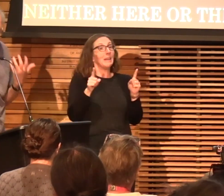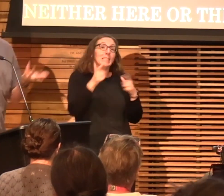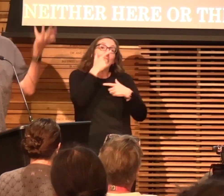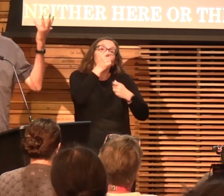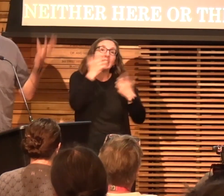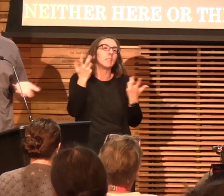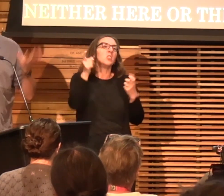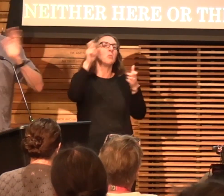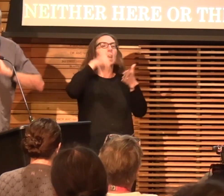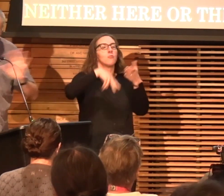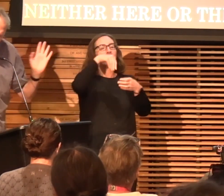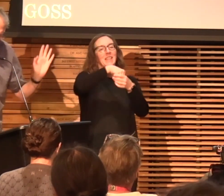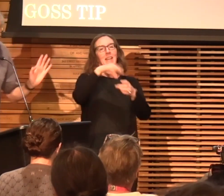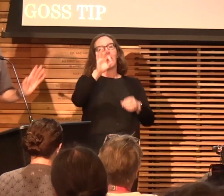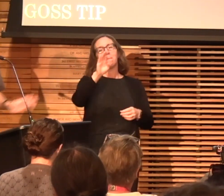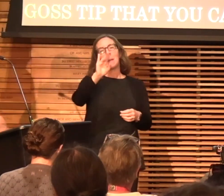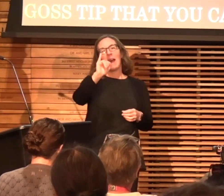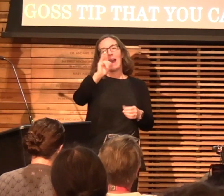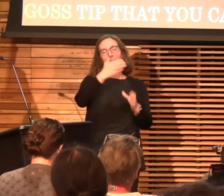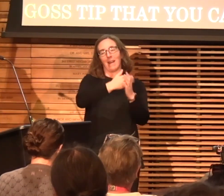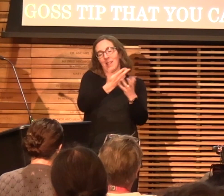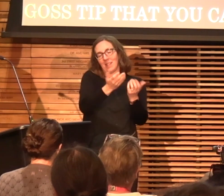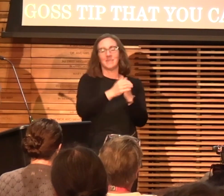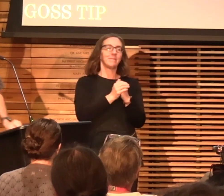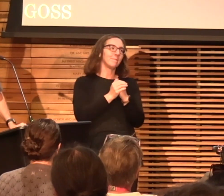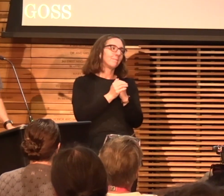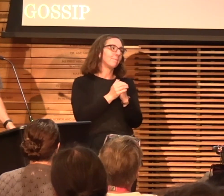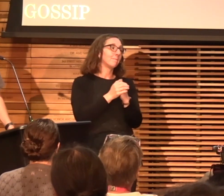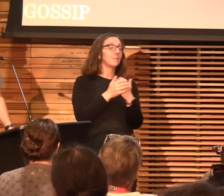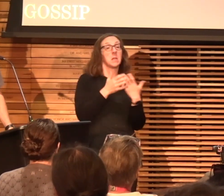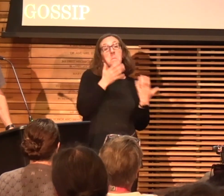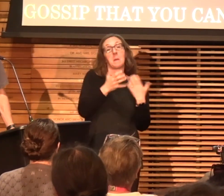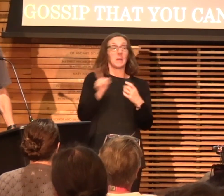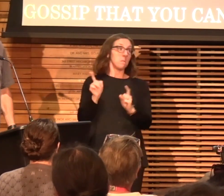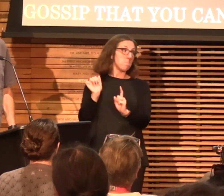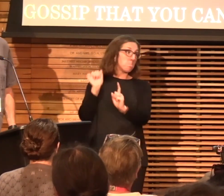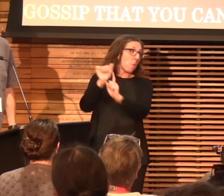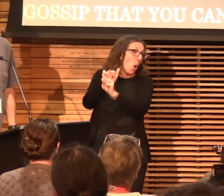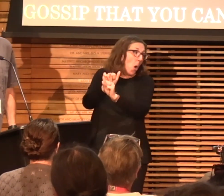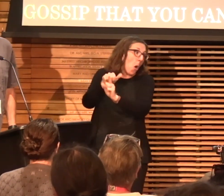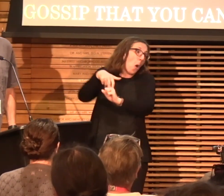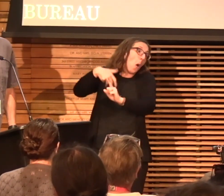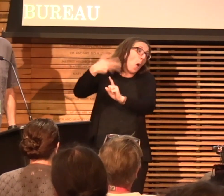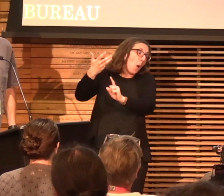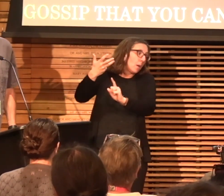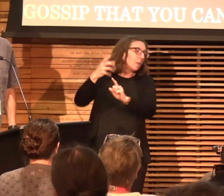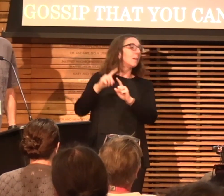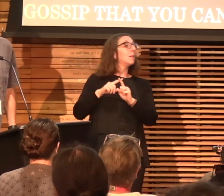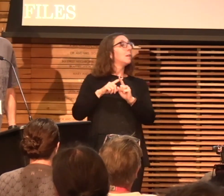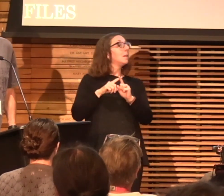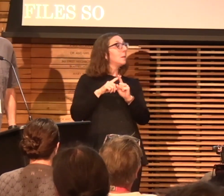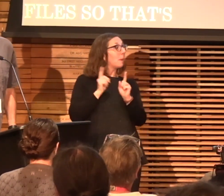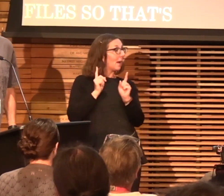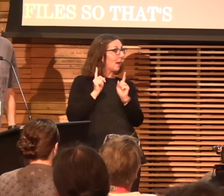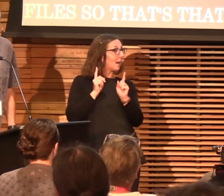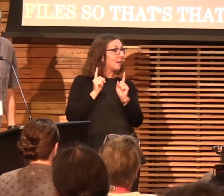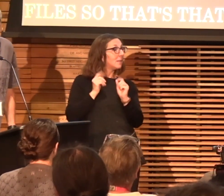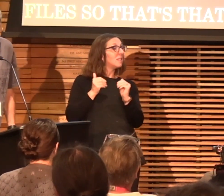So that's that, maybe she was duped. Except for the next seven years,